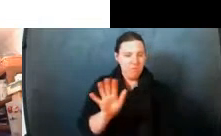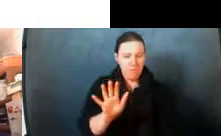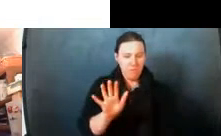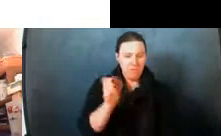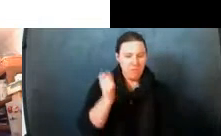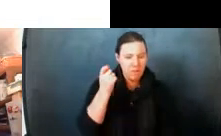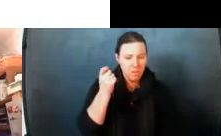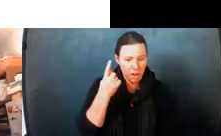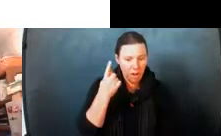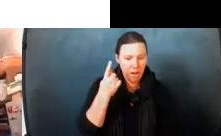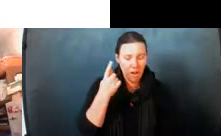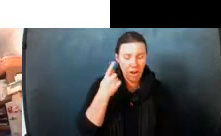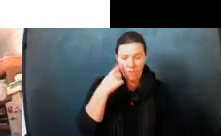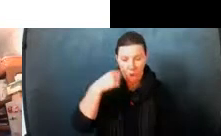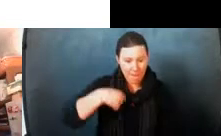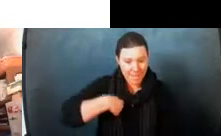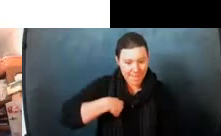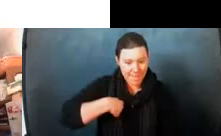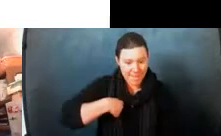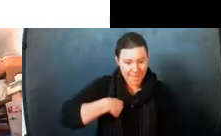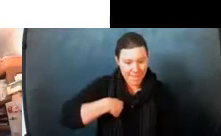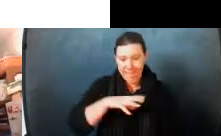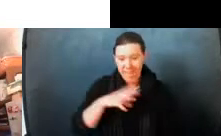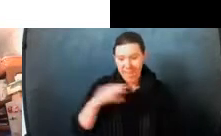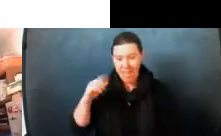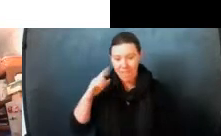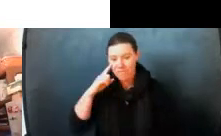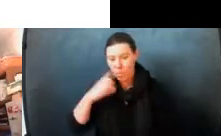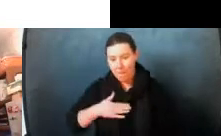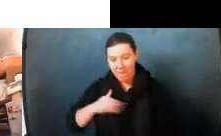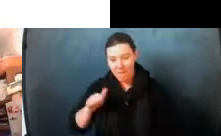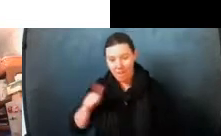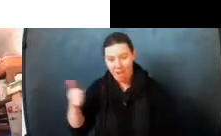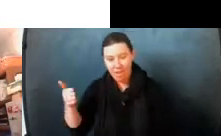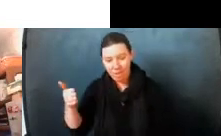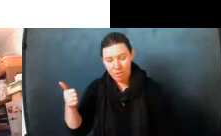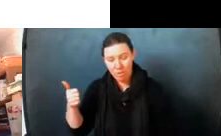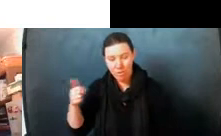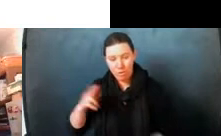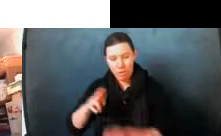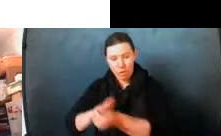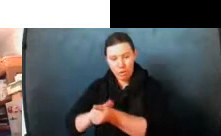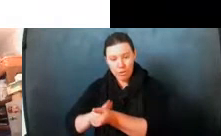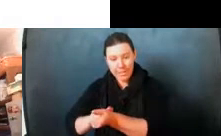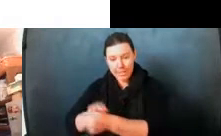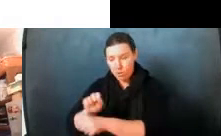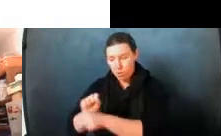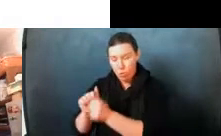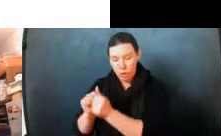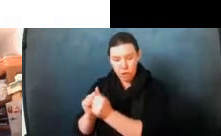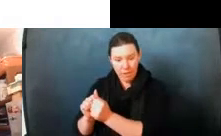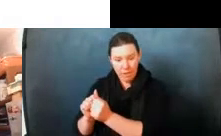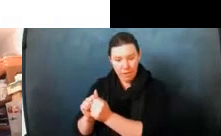on other shifts, to provide fair healthcare in a situation like that,